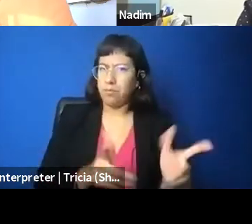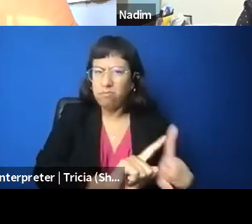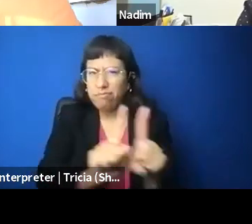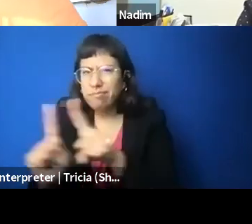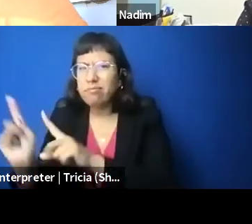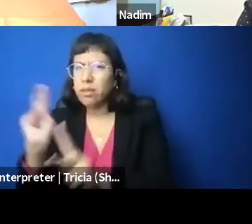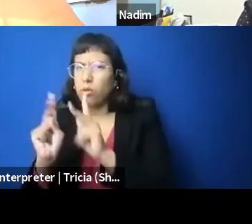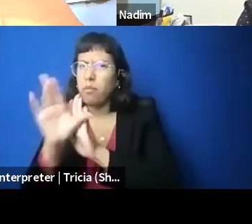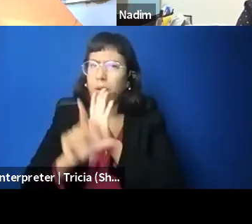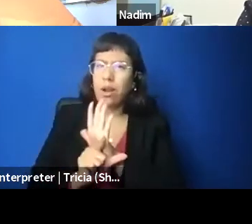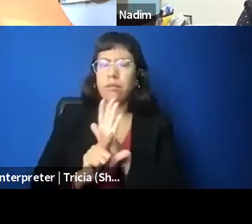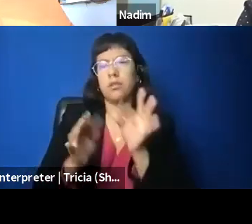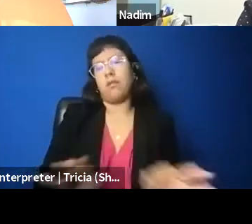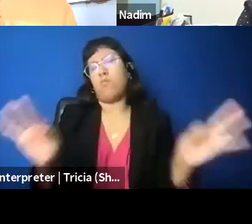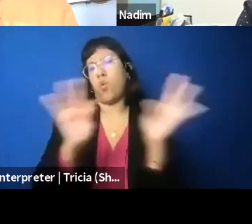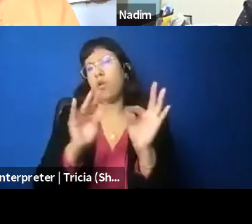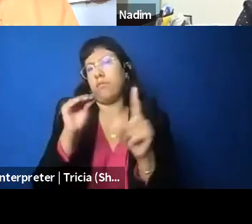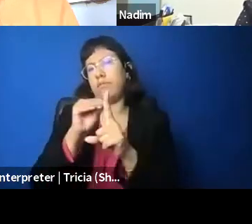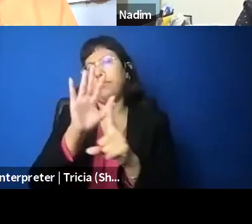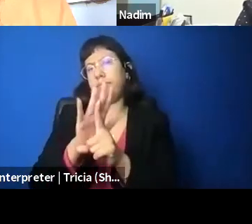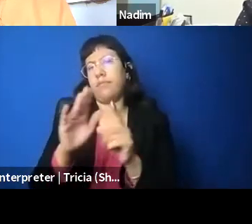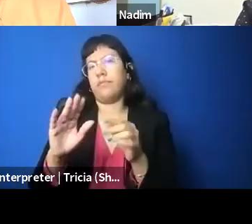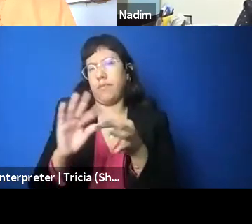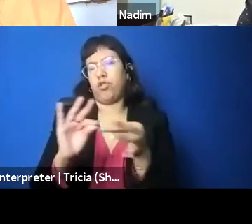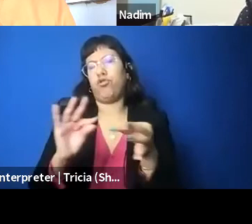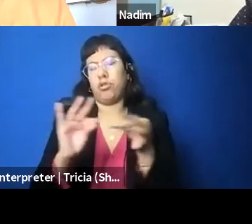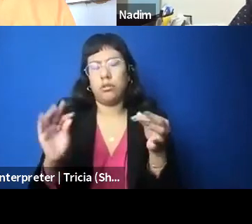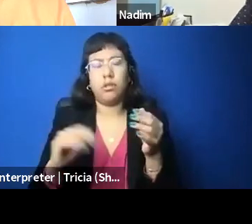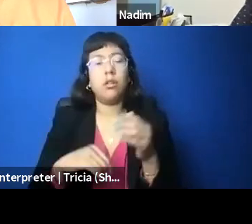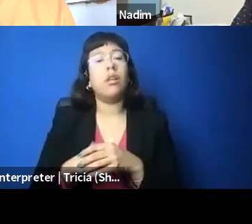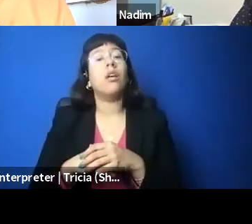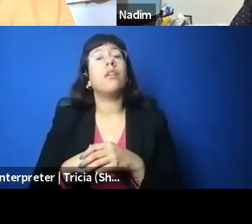but the US Campaign lawsuit is a really interesting one